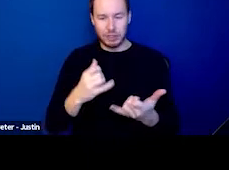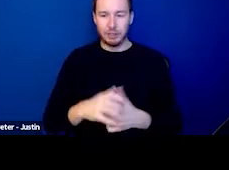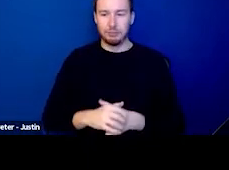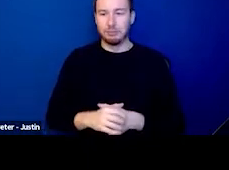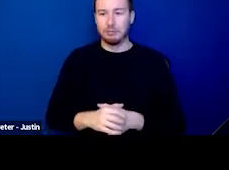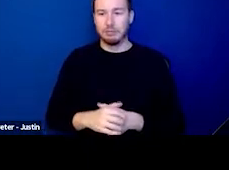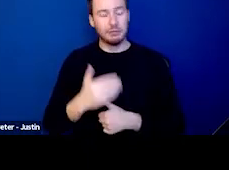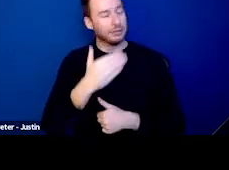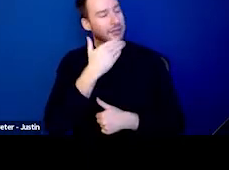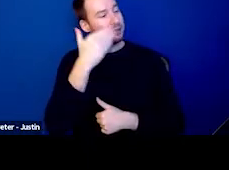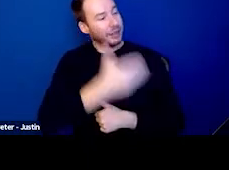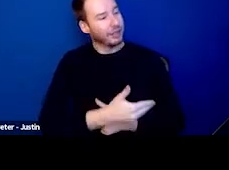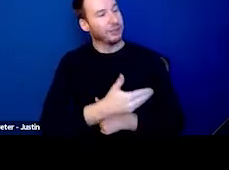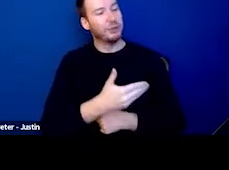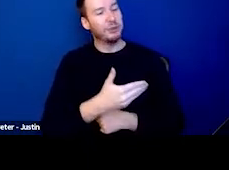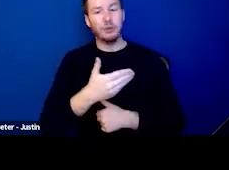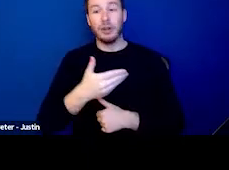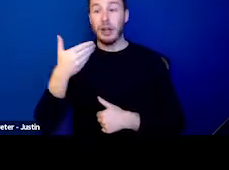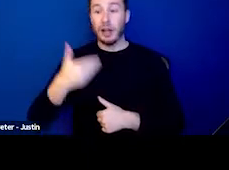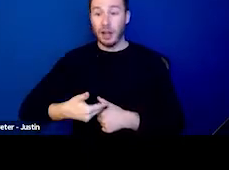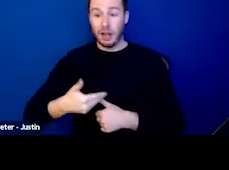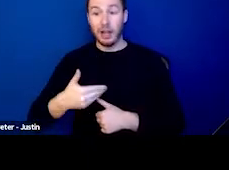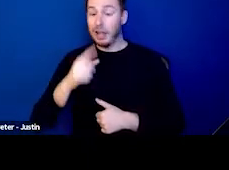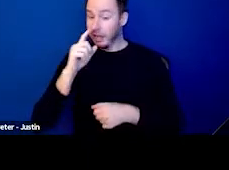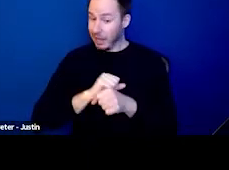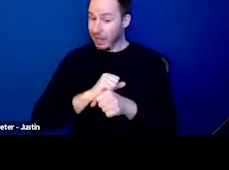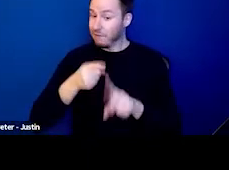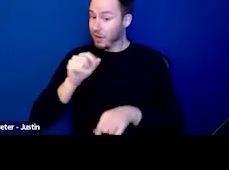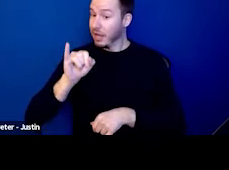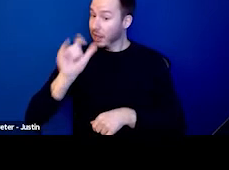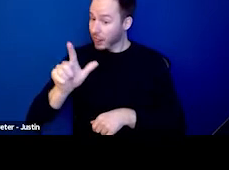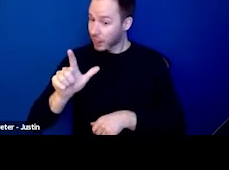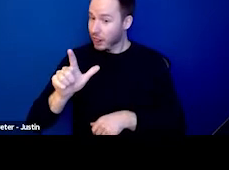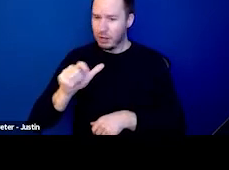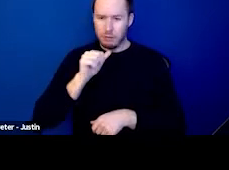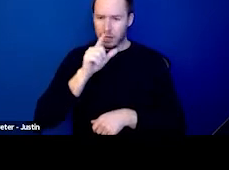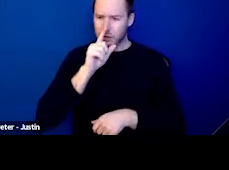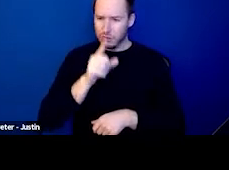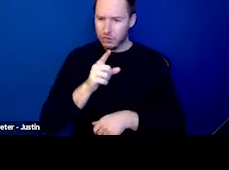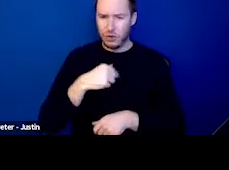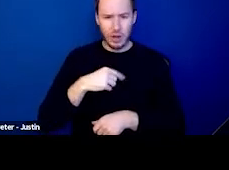Thank you so much. And I'm actually from Illinois. So I'm not sure if I'm gonna claim being a Texan,